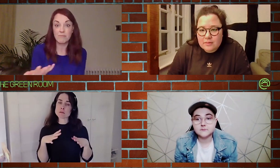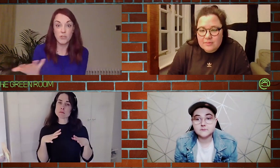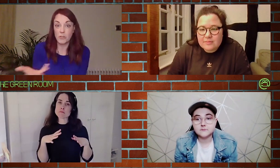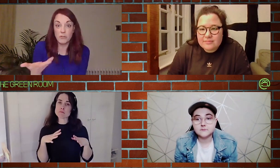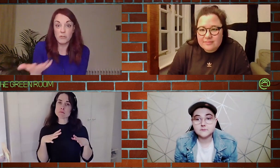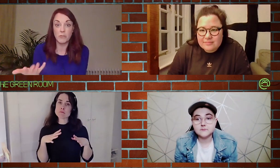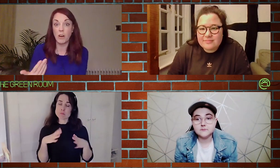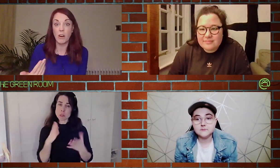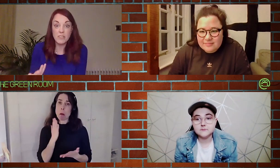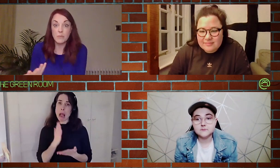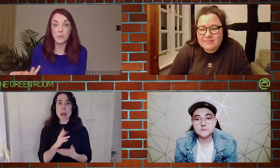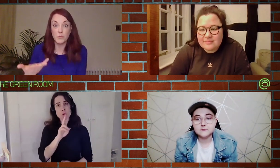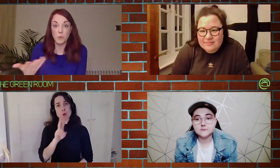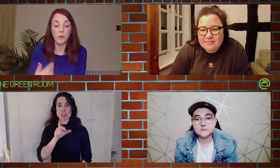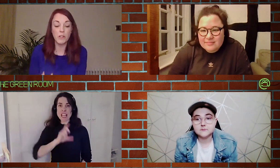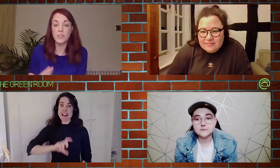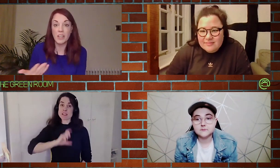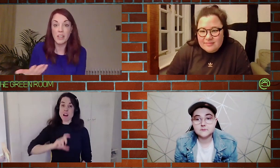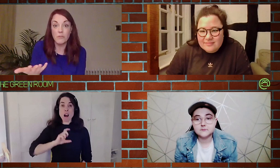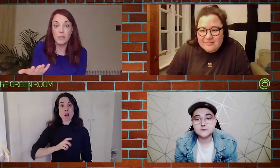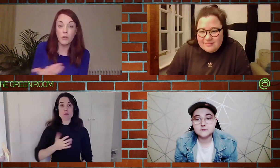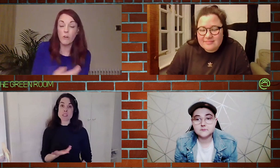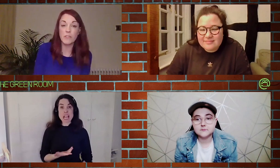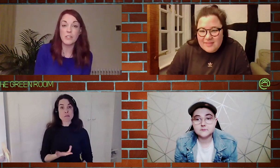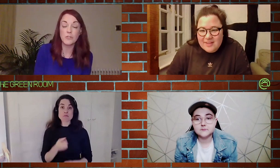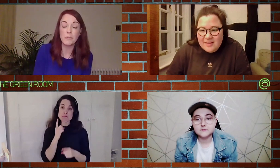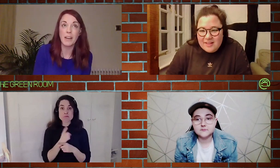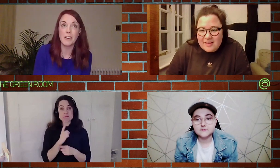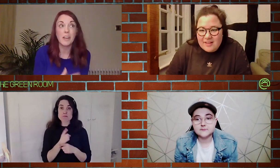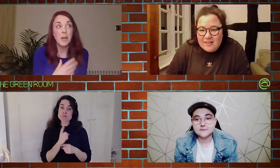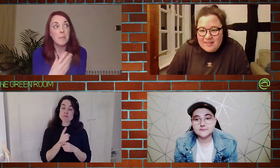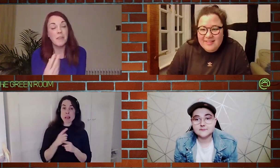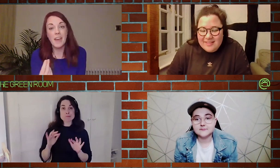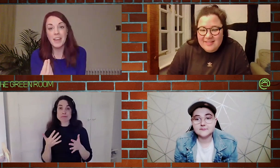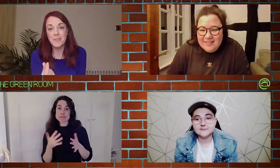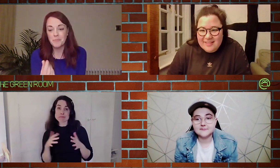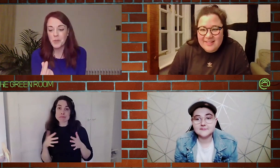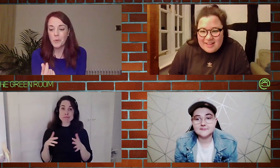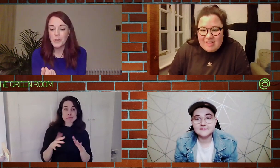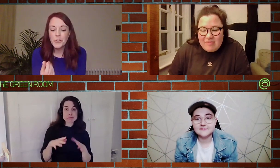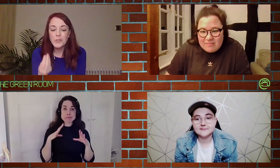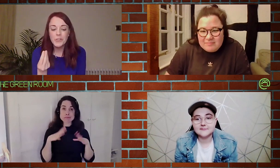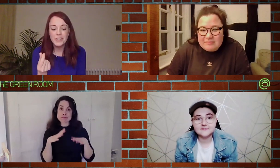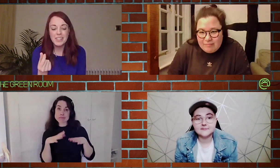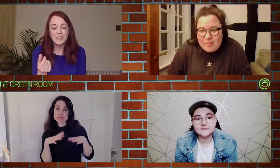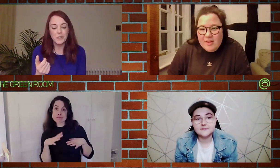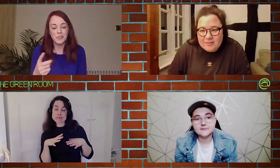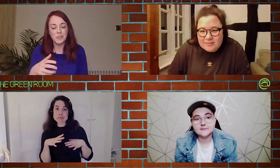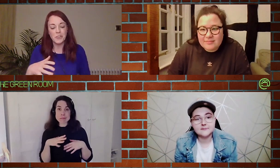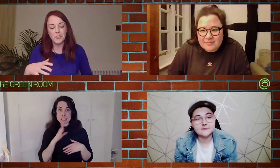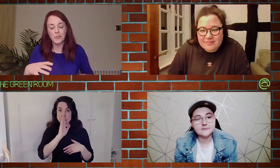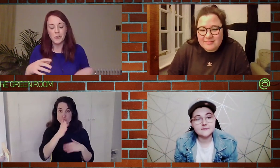to us. Which is what it was like in a really conversational manner. But then what you did